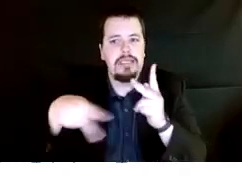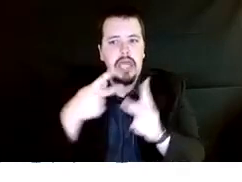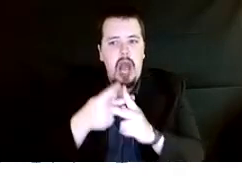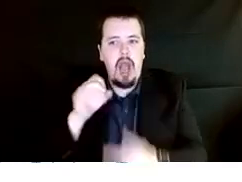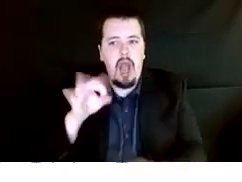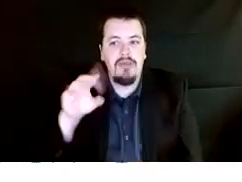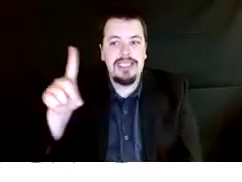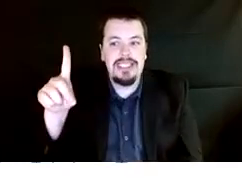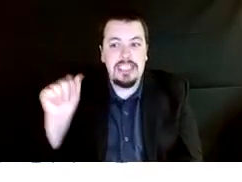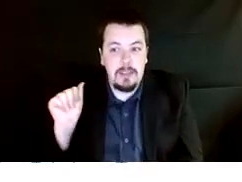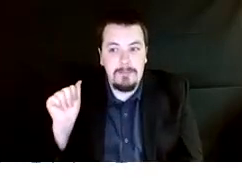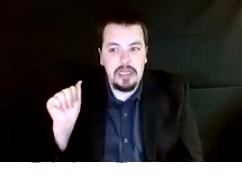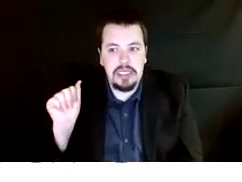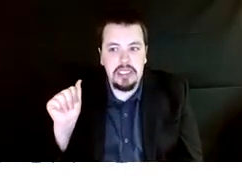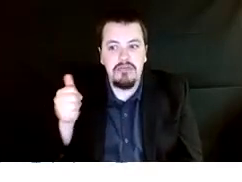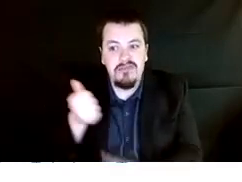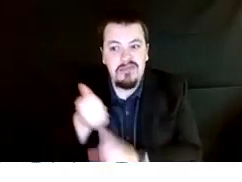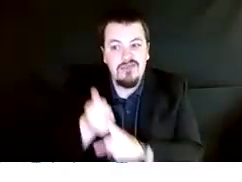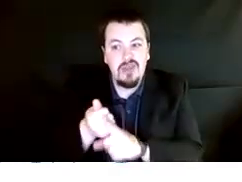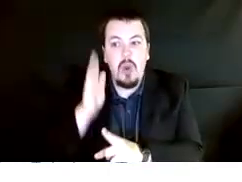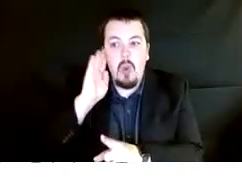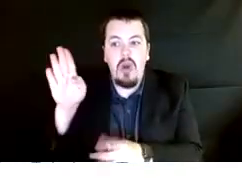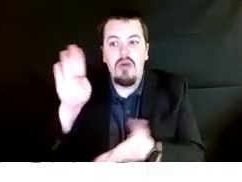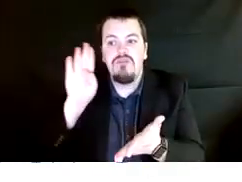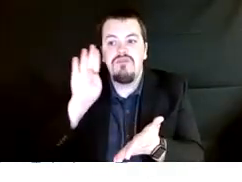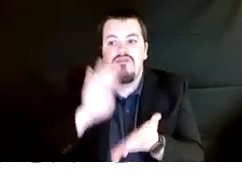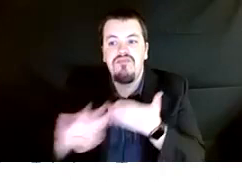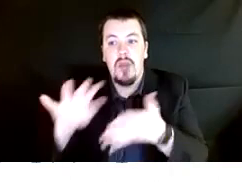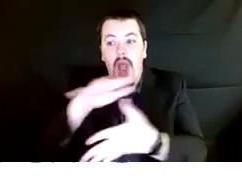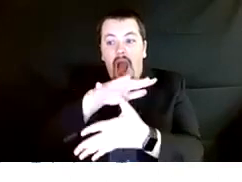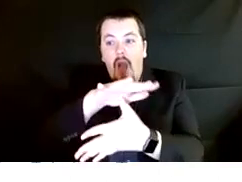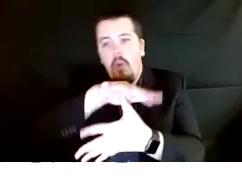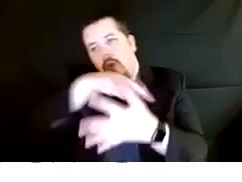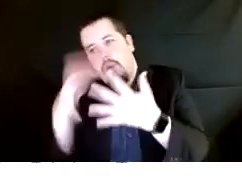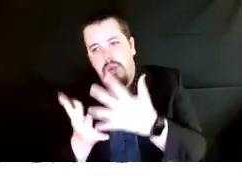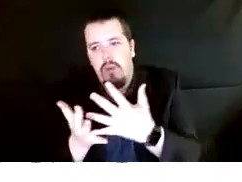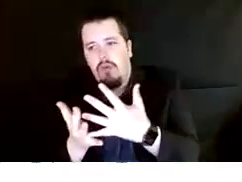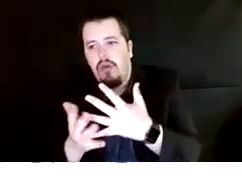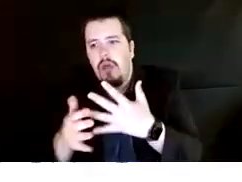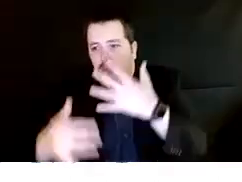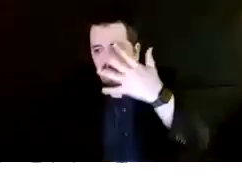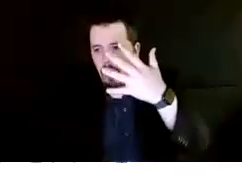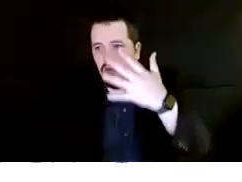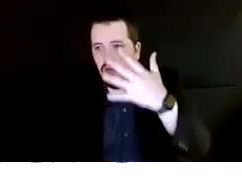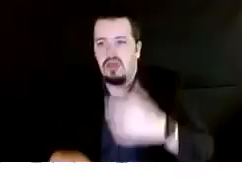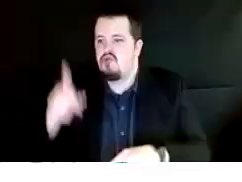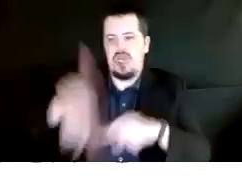with certain types of disabilities were going to be going to the back of the line to get a ventilator simply because of their disability